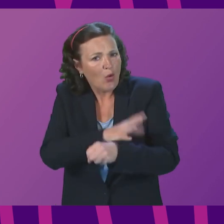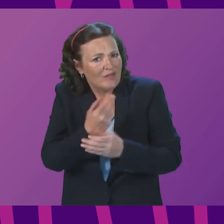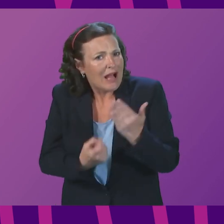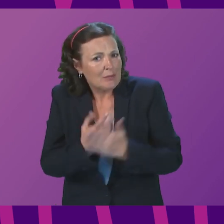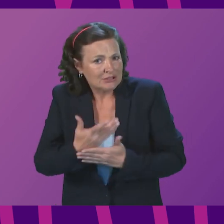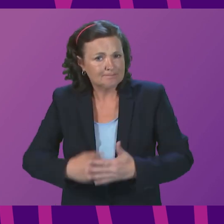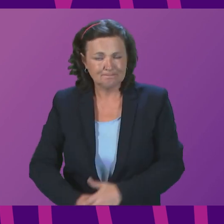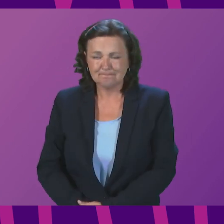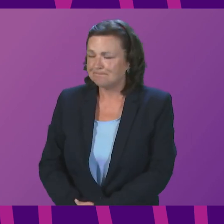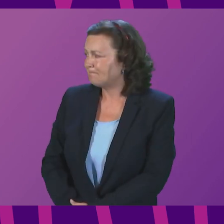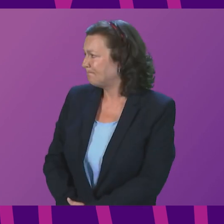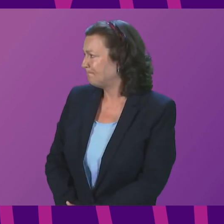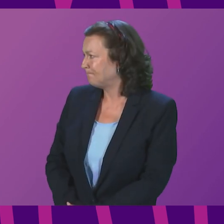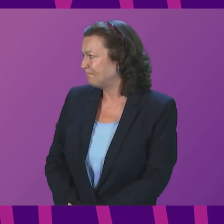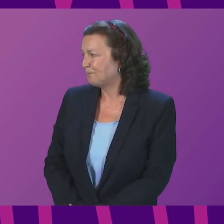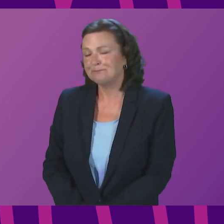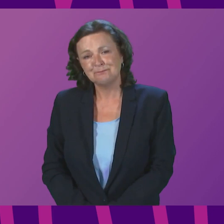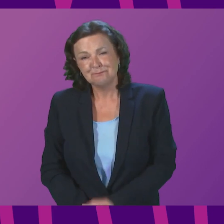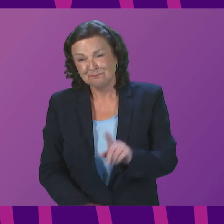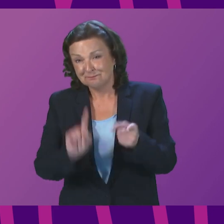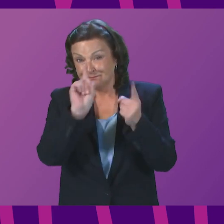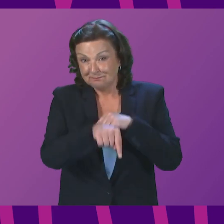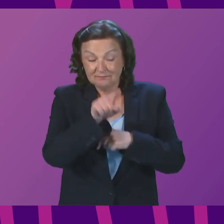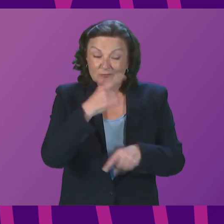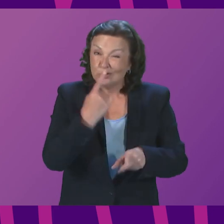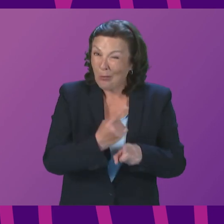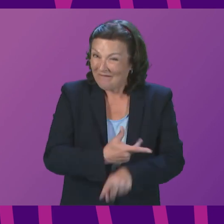We continue to monitor very carefully the effects of vaccination, informed by expert